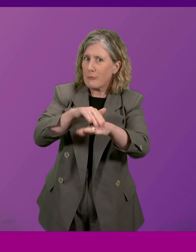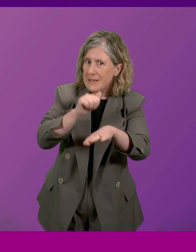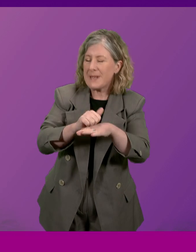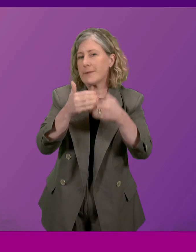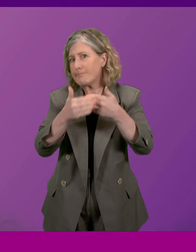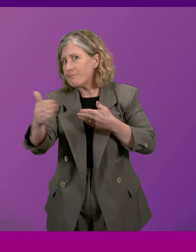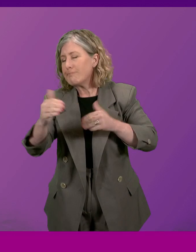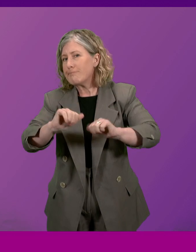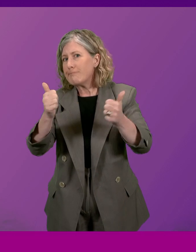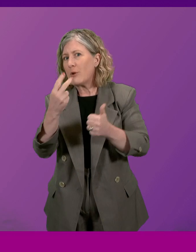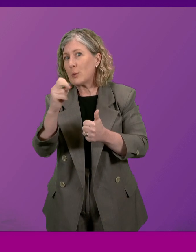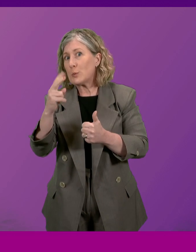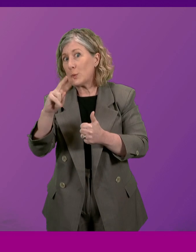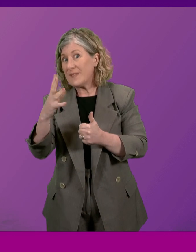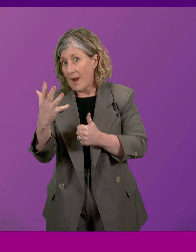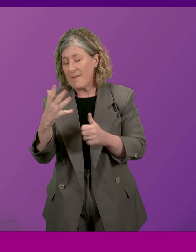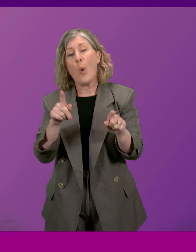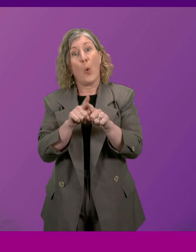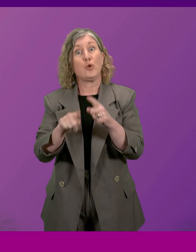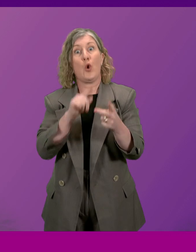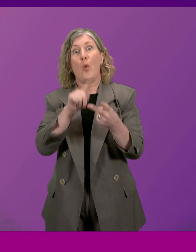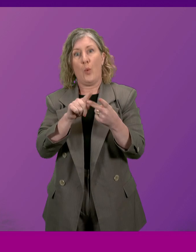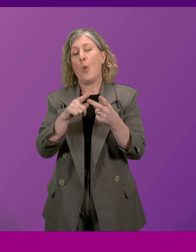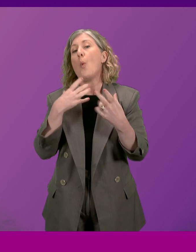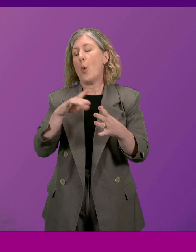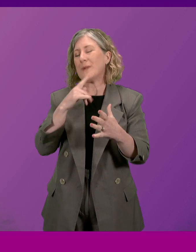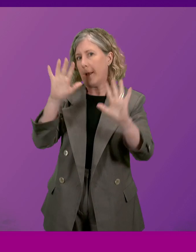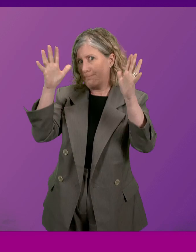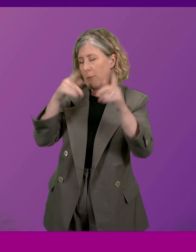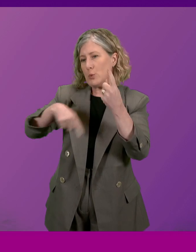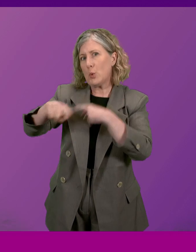our emergency service personnel, who will be working throughout the festive period.